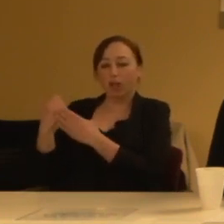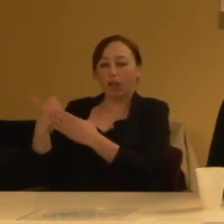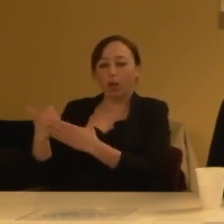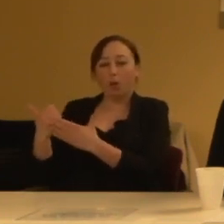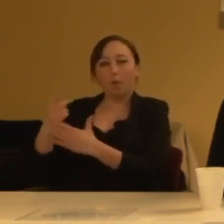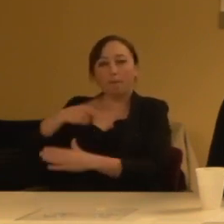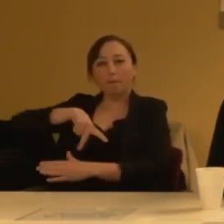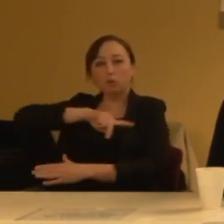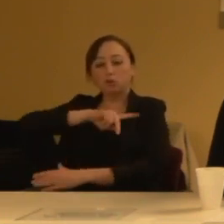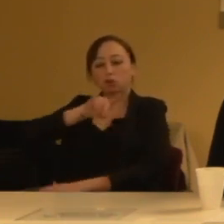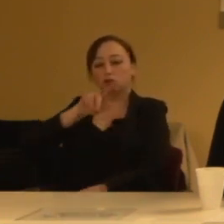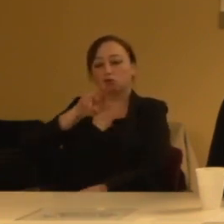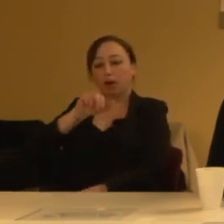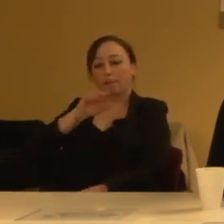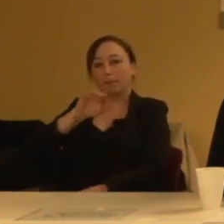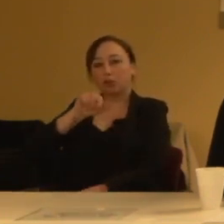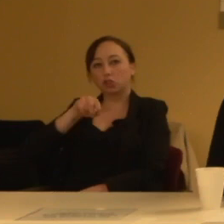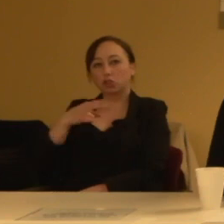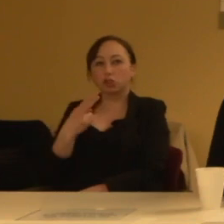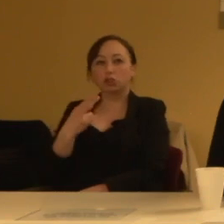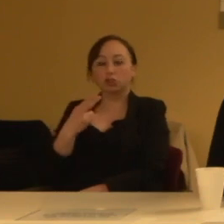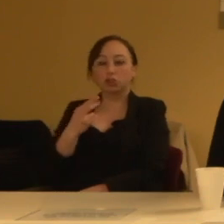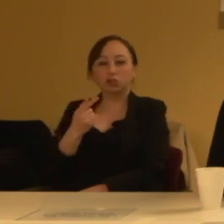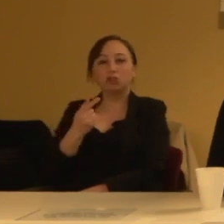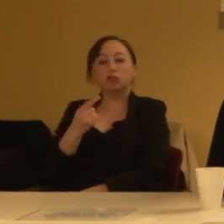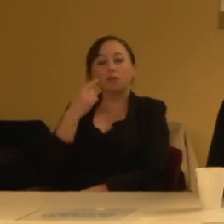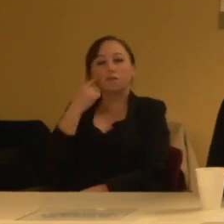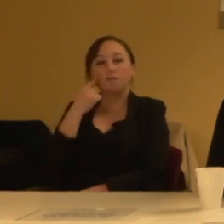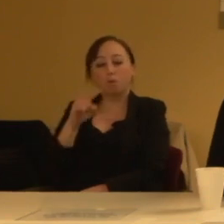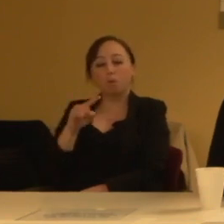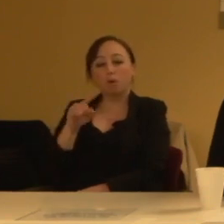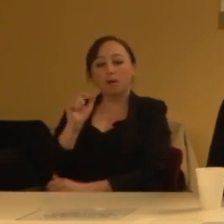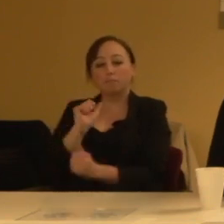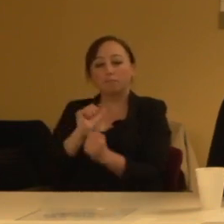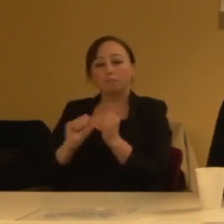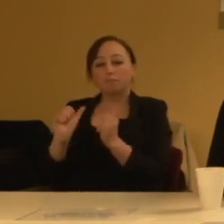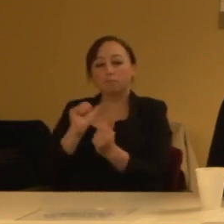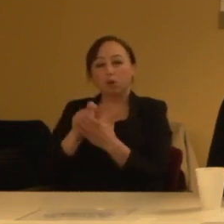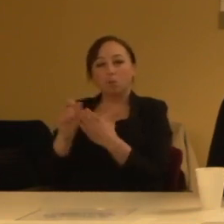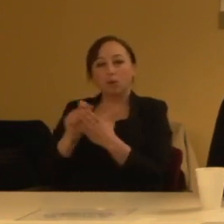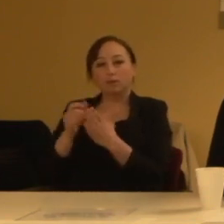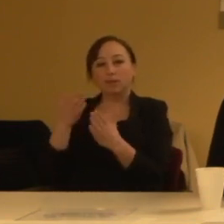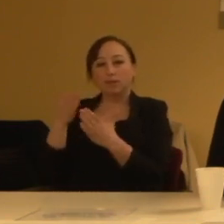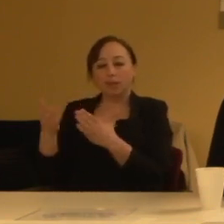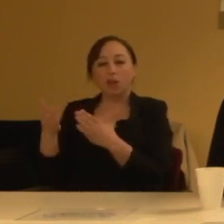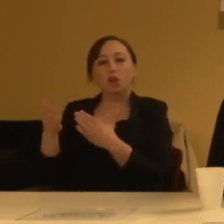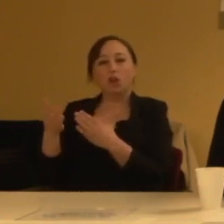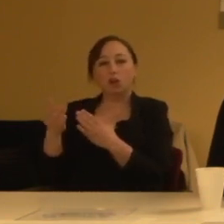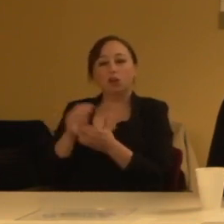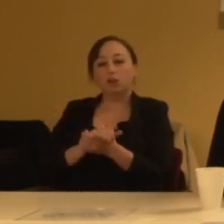playwrights who were there on fellowship, and like the many fellows, et cetera.